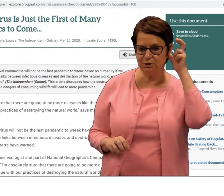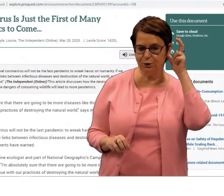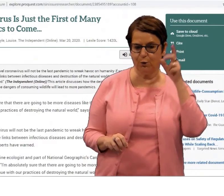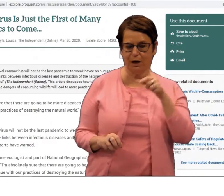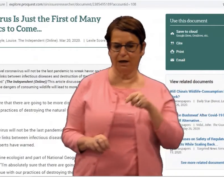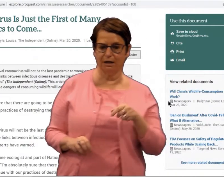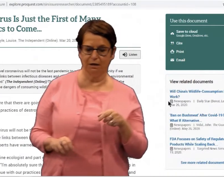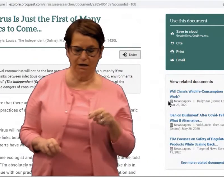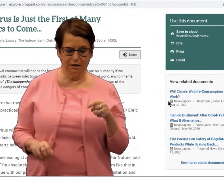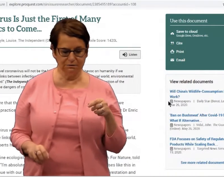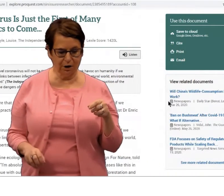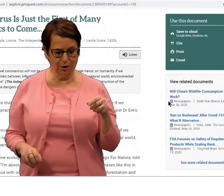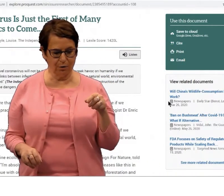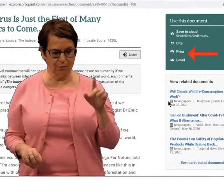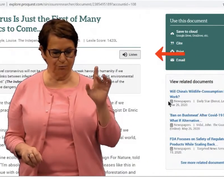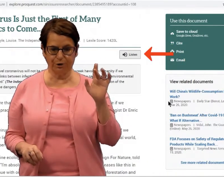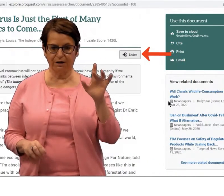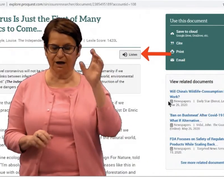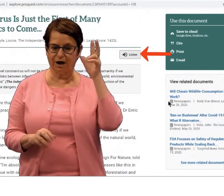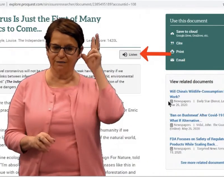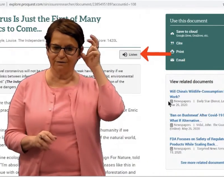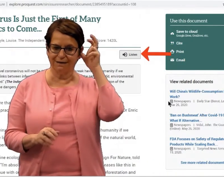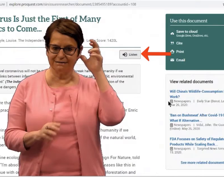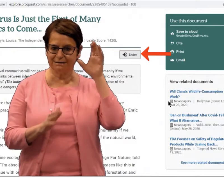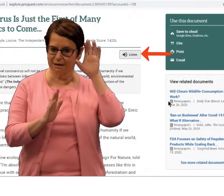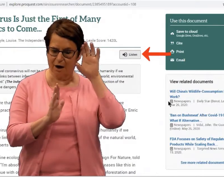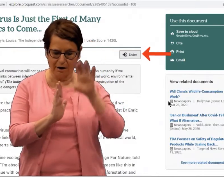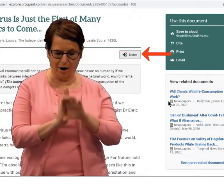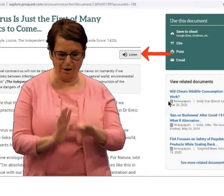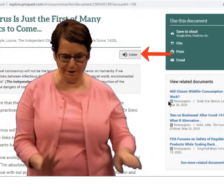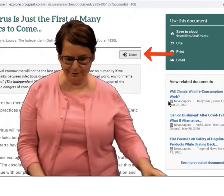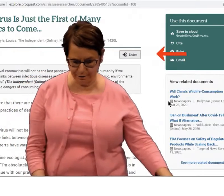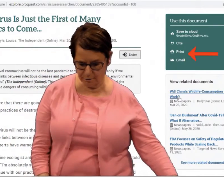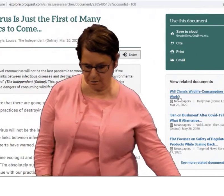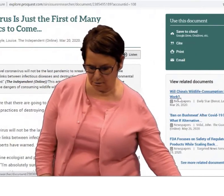You can also listen to it by clicking on the listening icon.